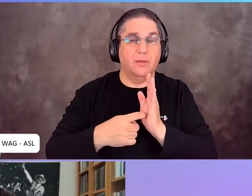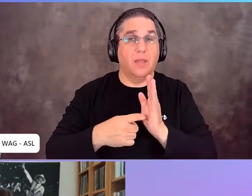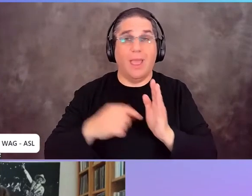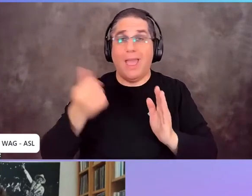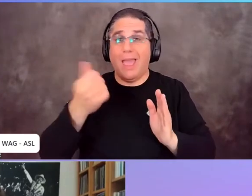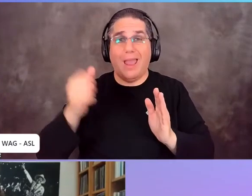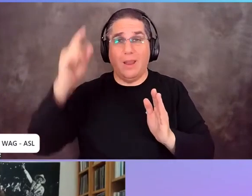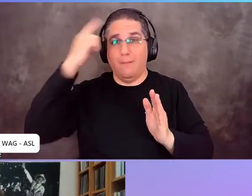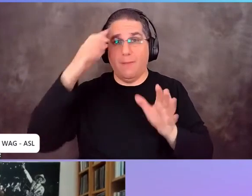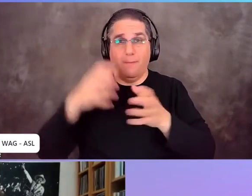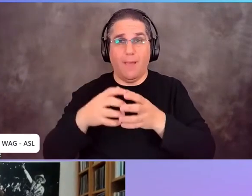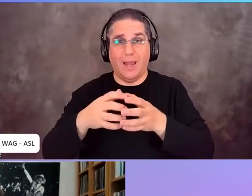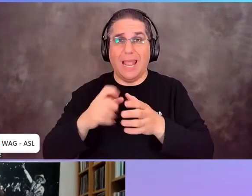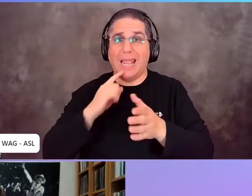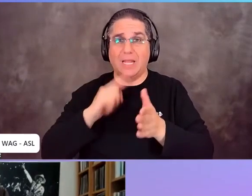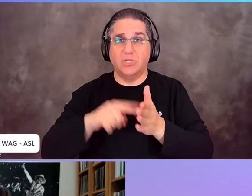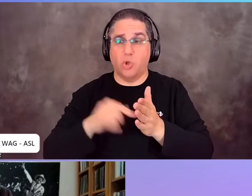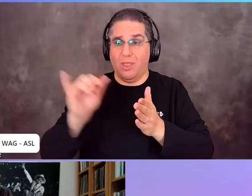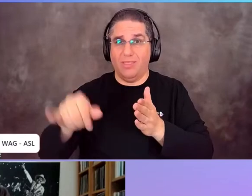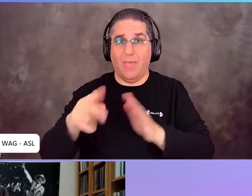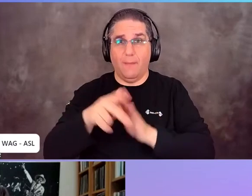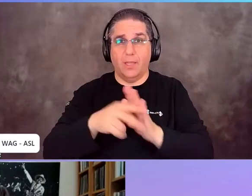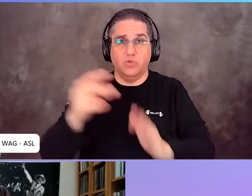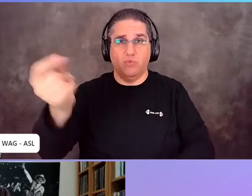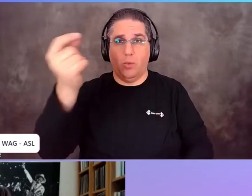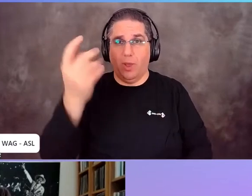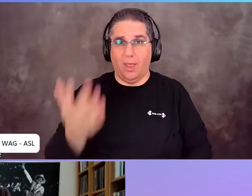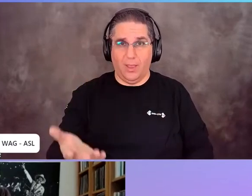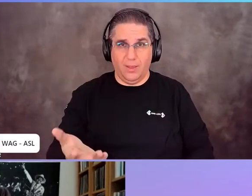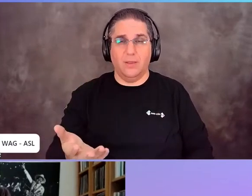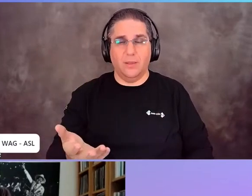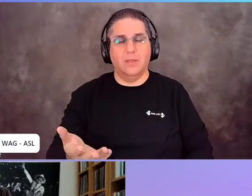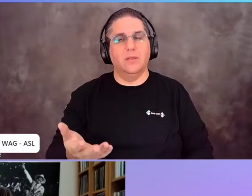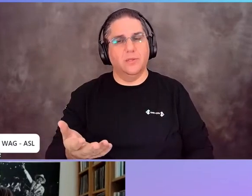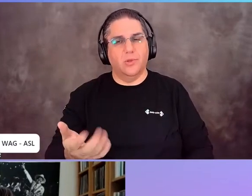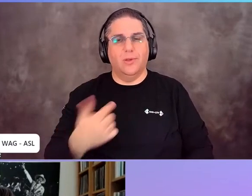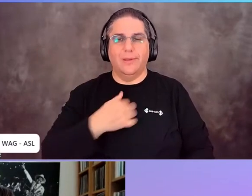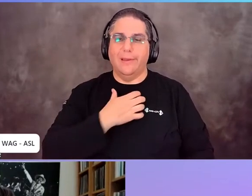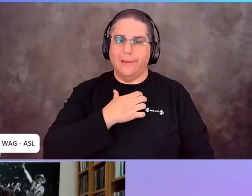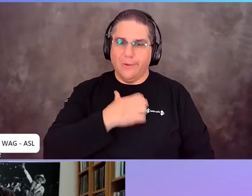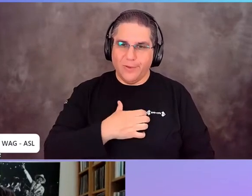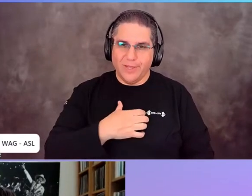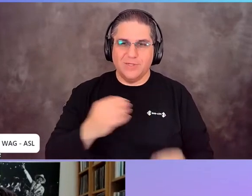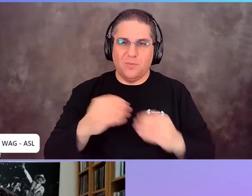them, you should be asking now for all of these PDFS to